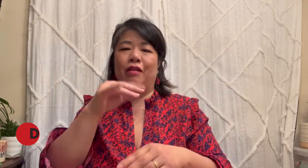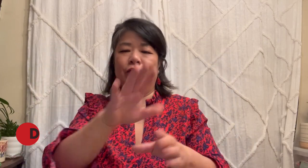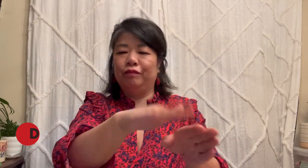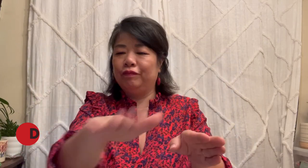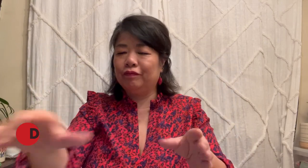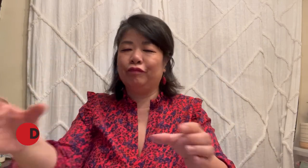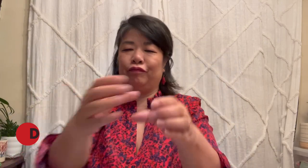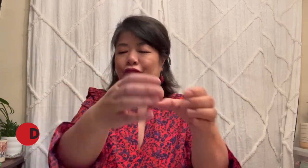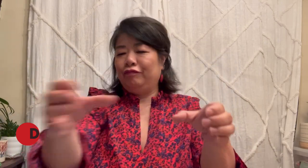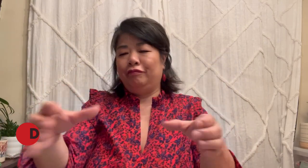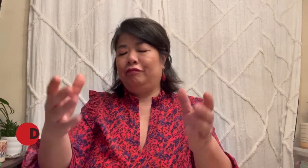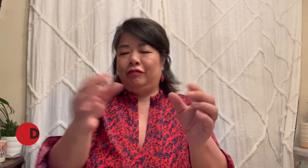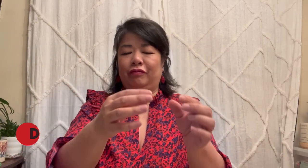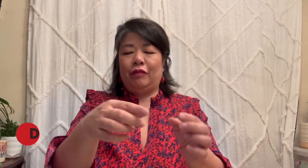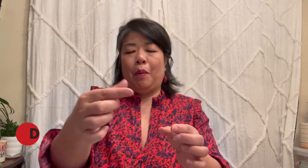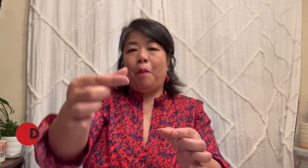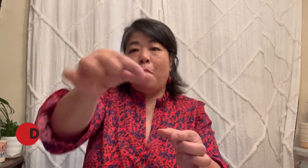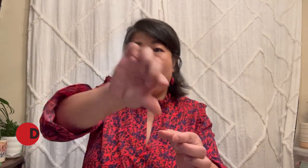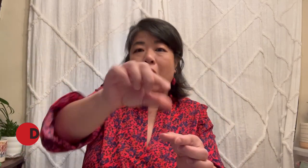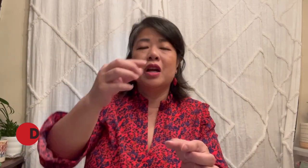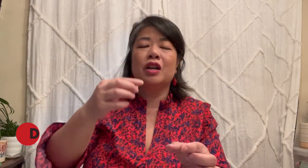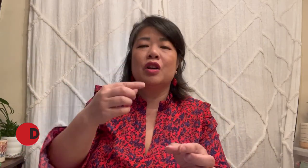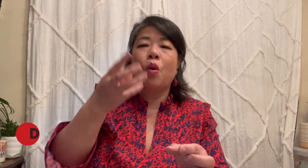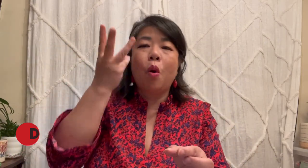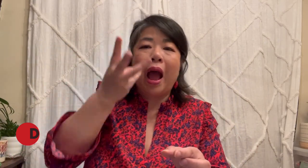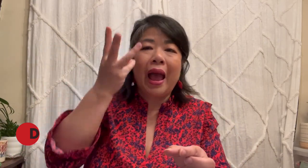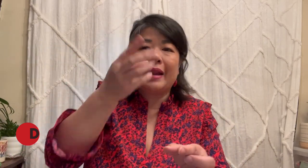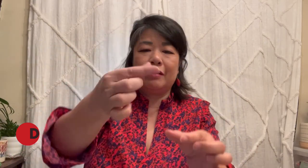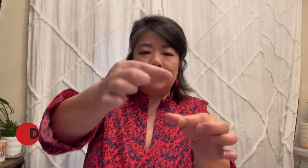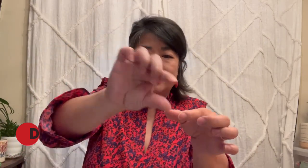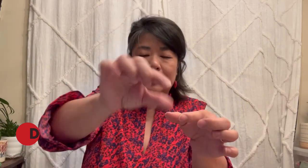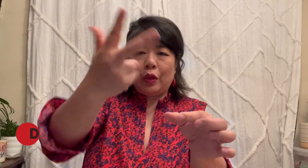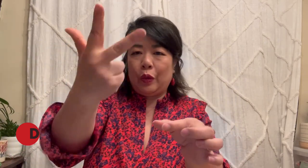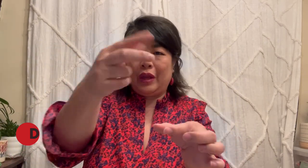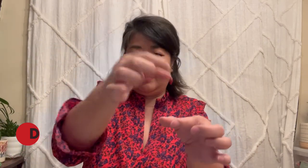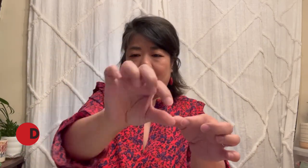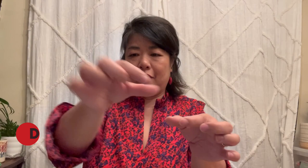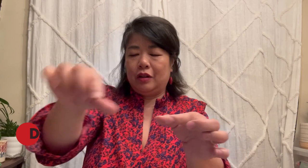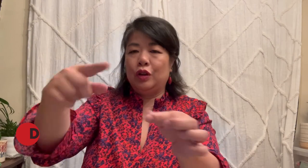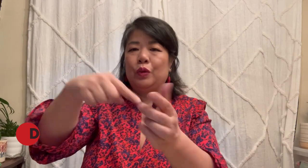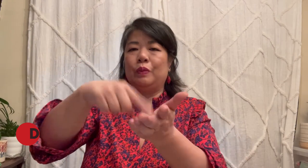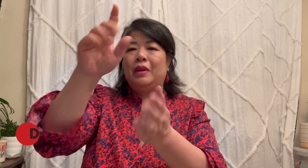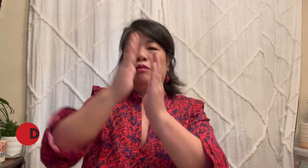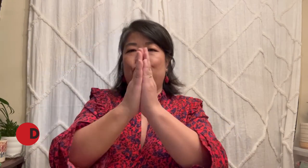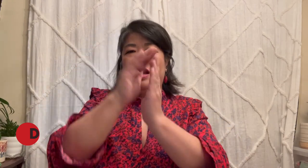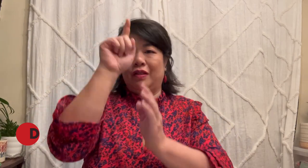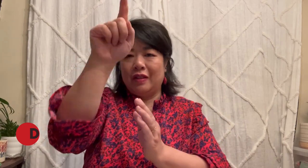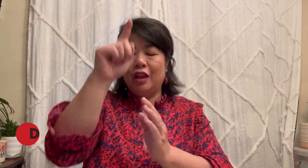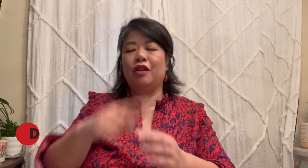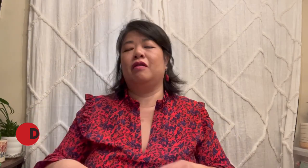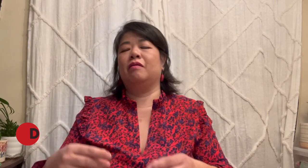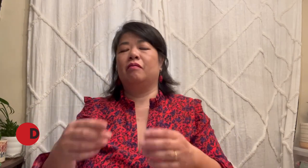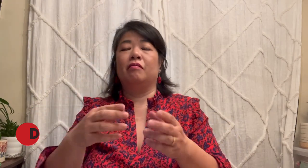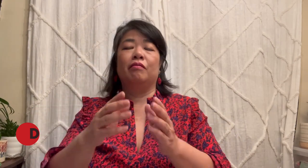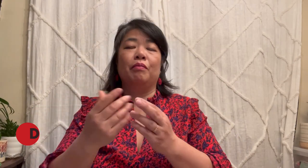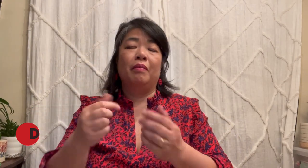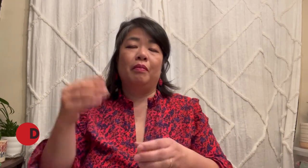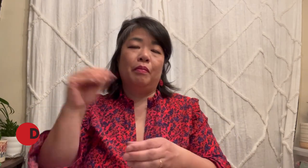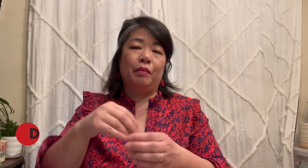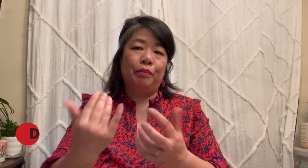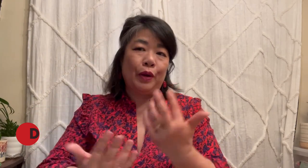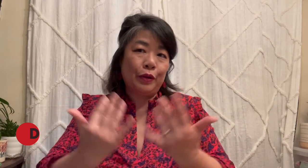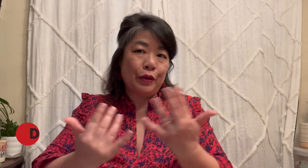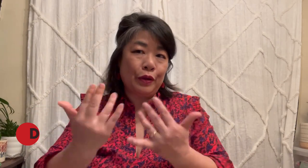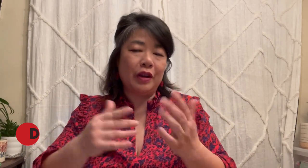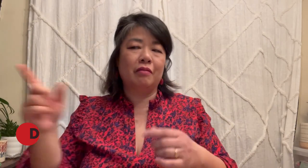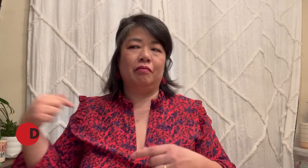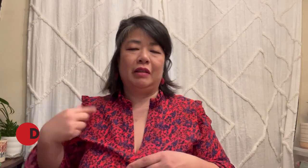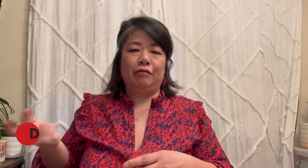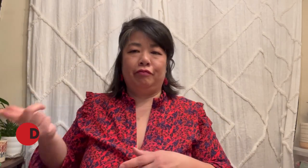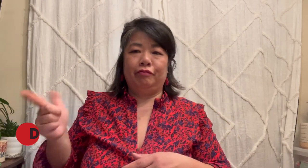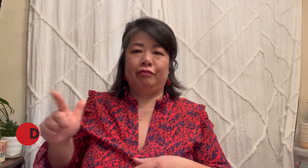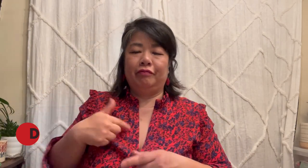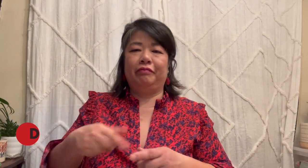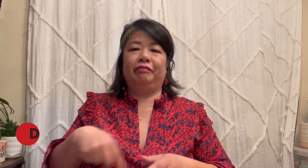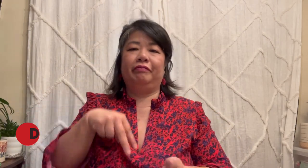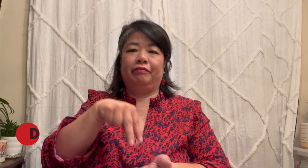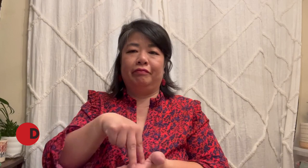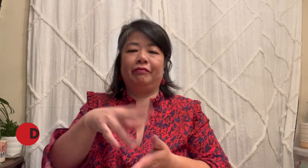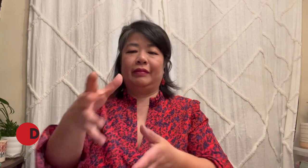I’d fall asleep waiting until Midnight. My mother would pour wine into